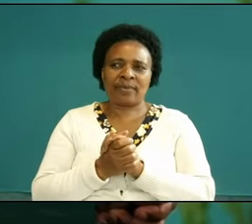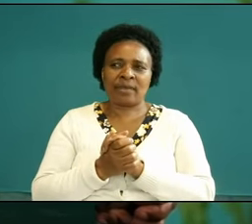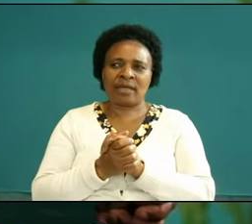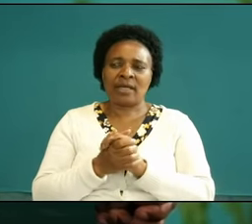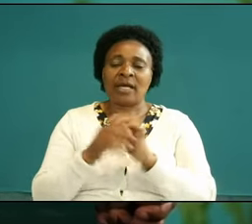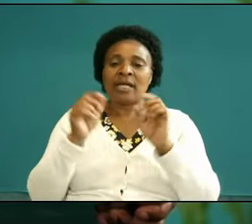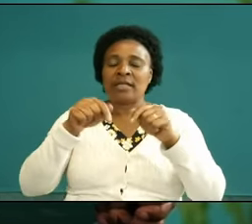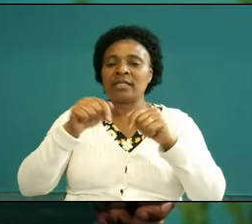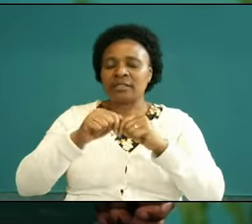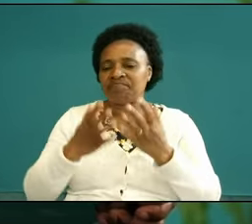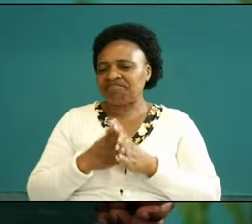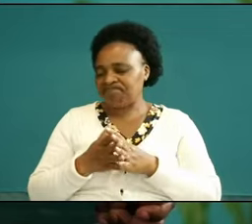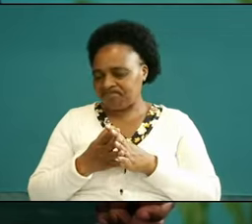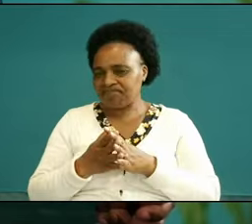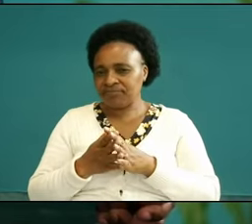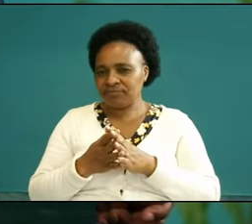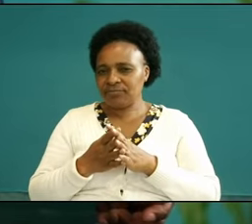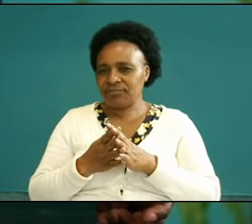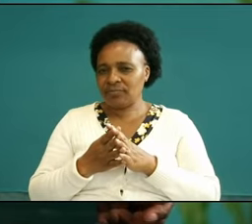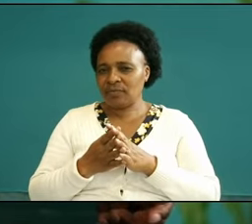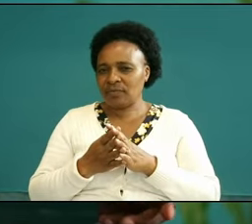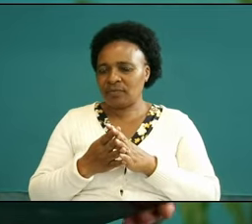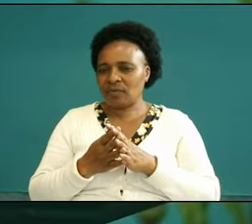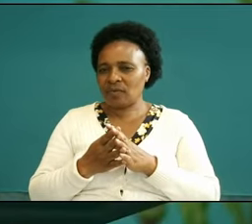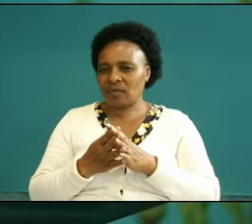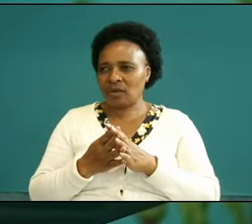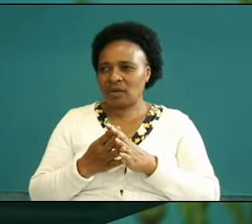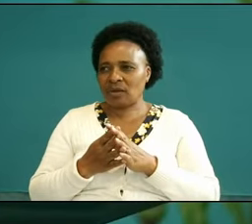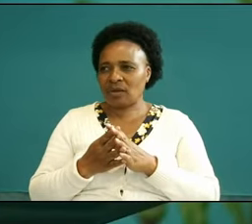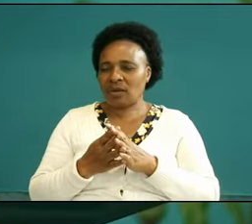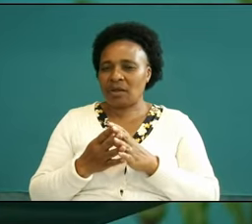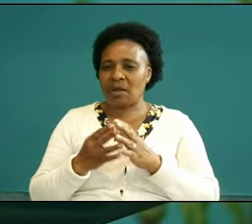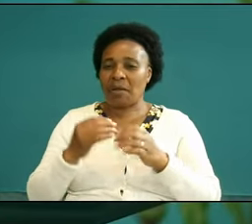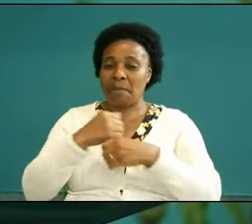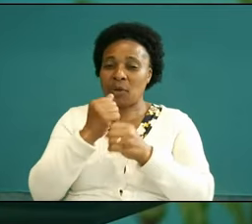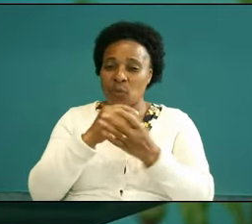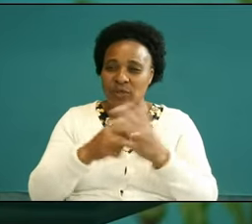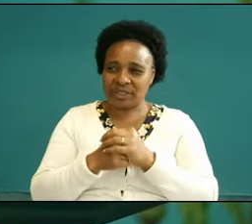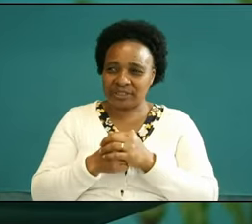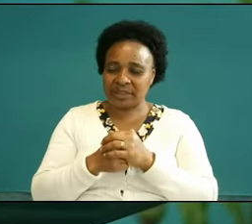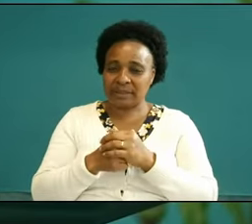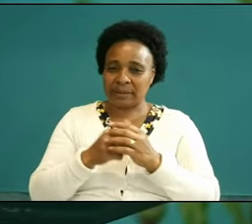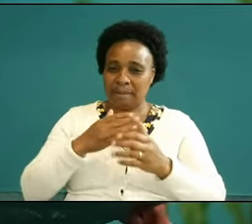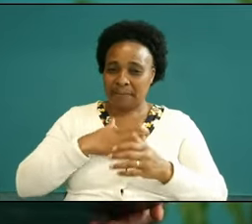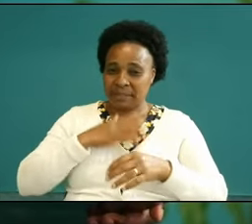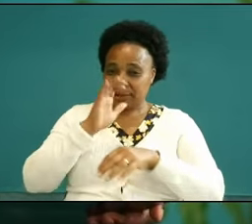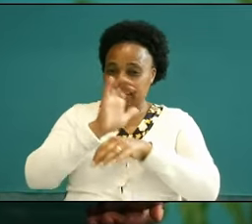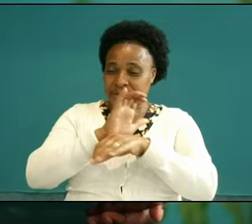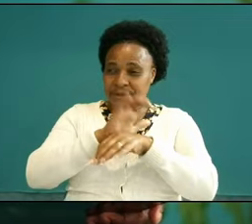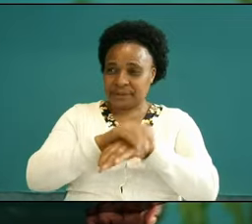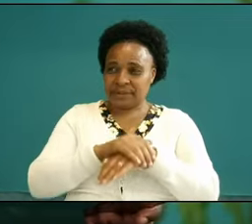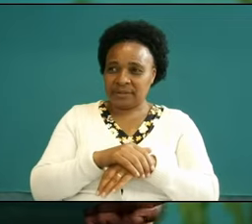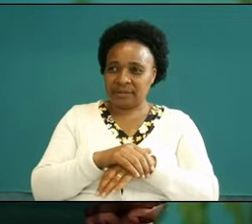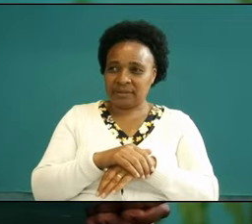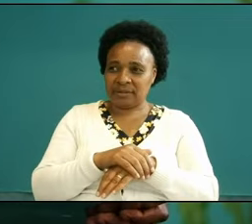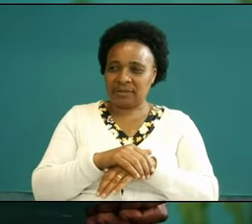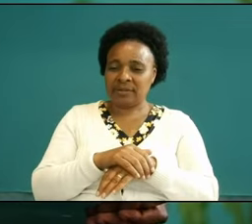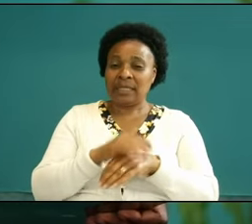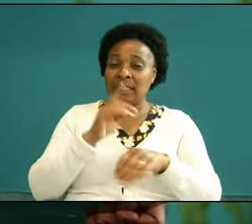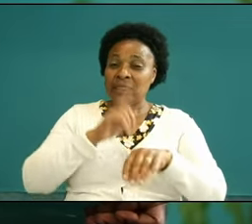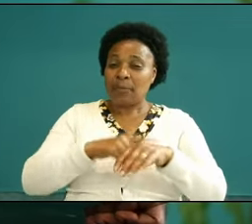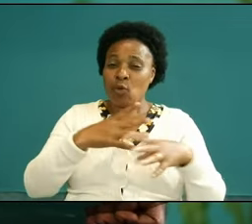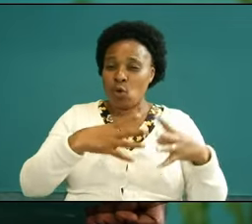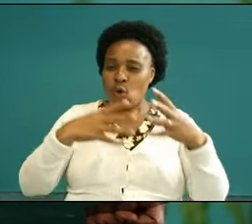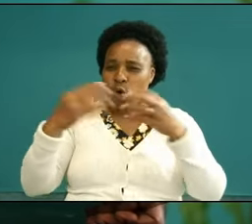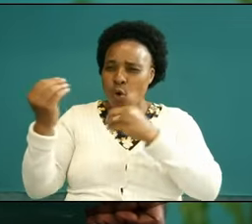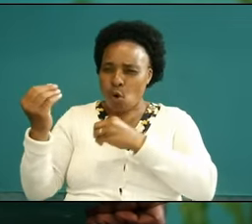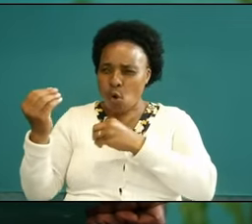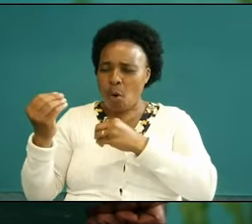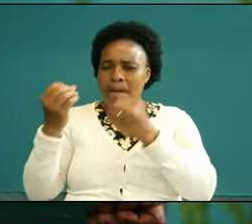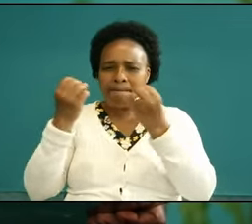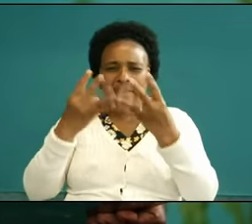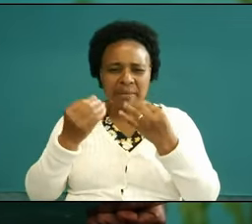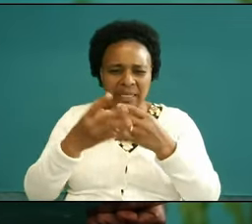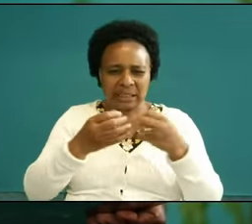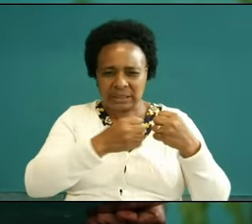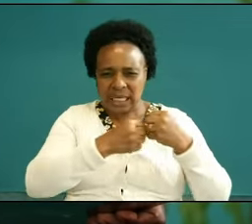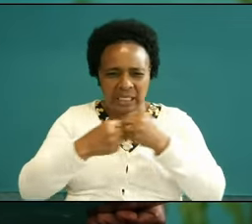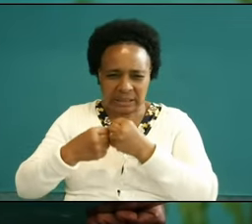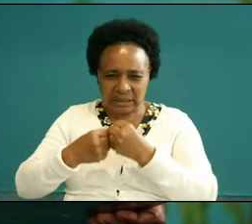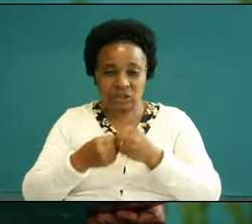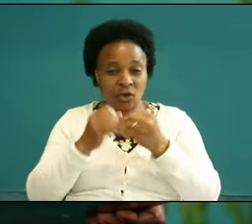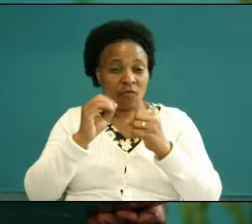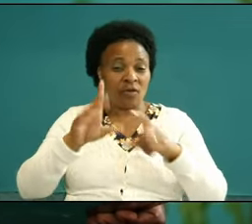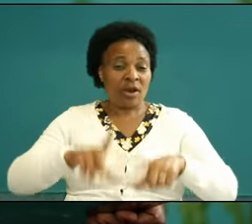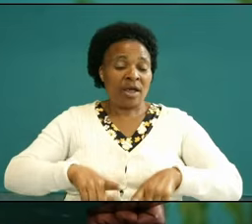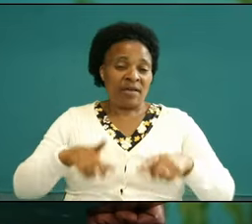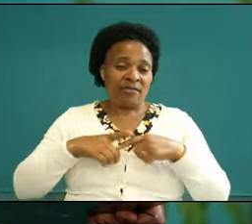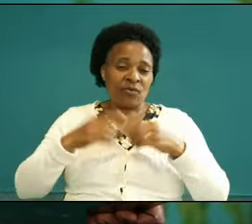friends I'm here to remind my church that as we go through many storms of life God has given us